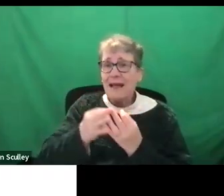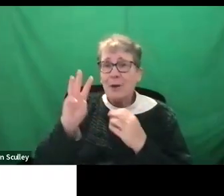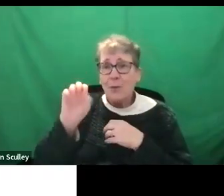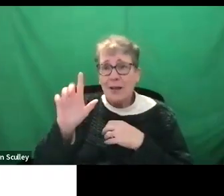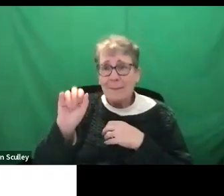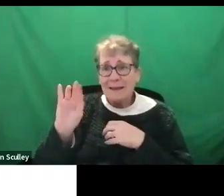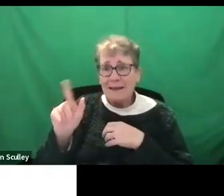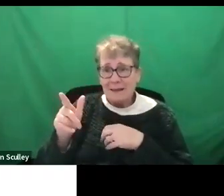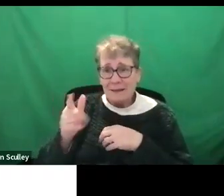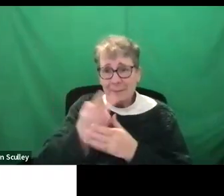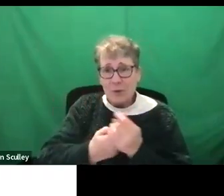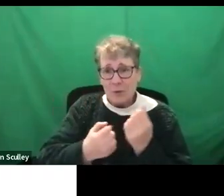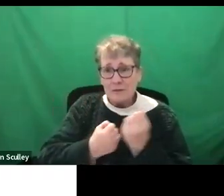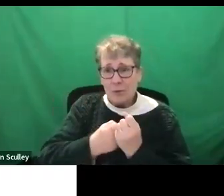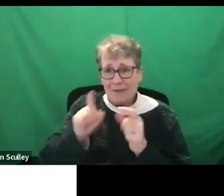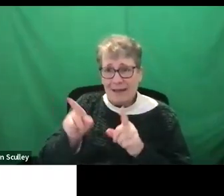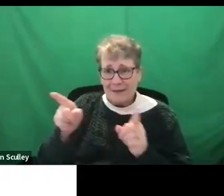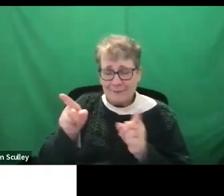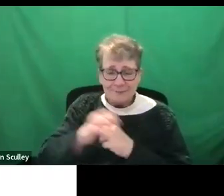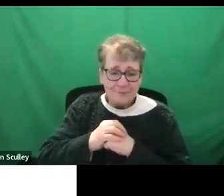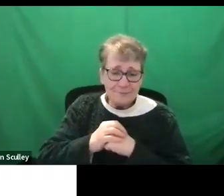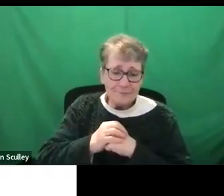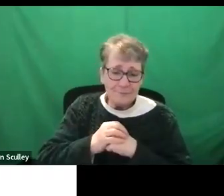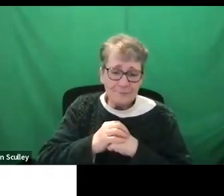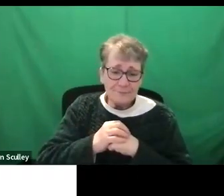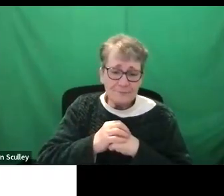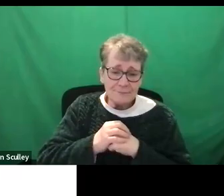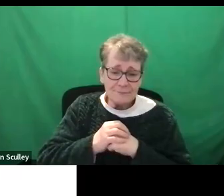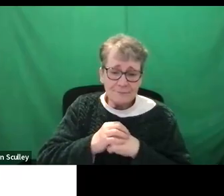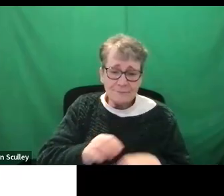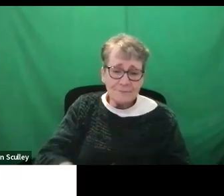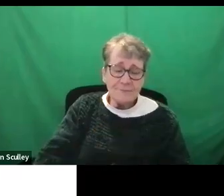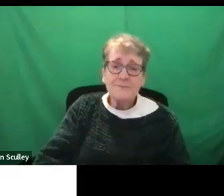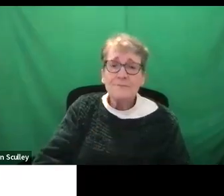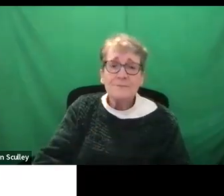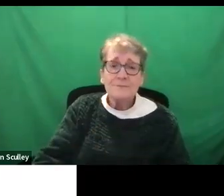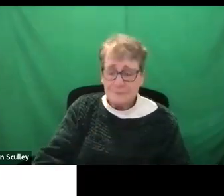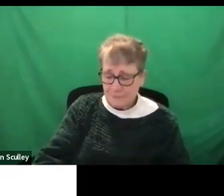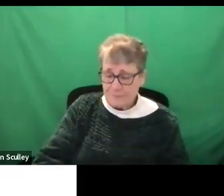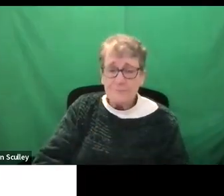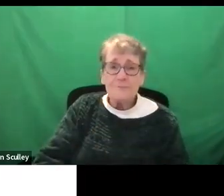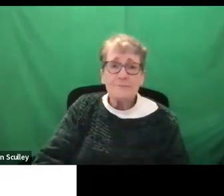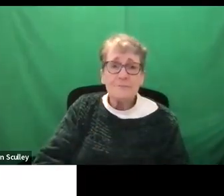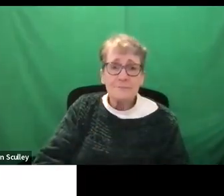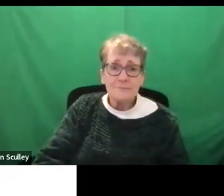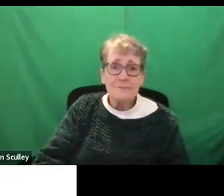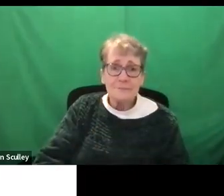By doing these different things, we will support both the child and the parents' well-being, emotional well-being.